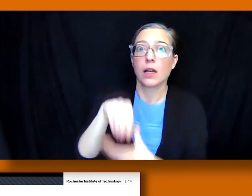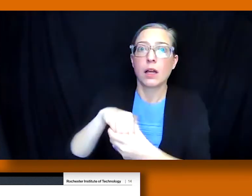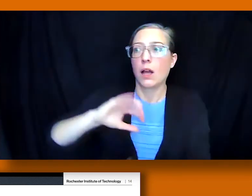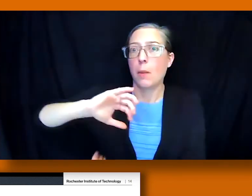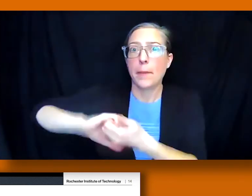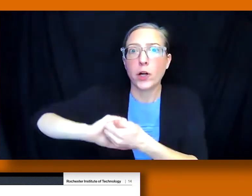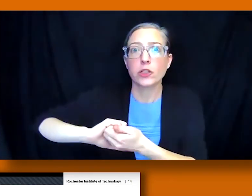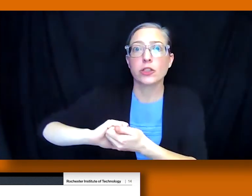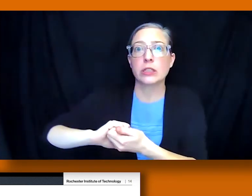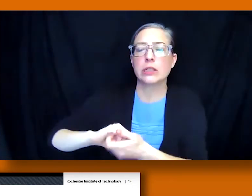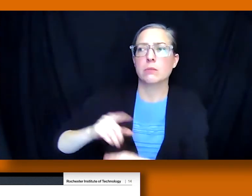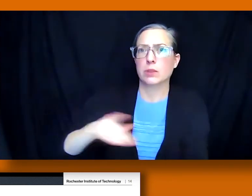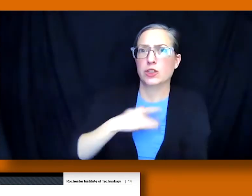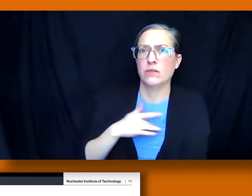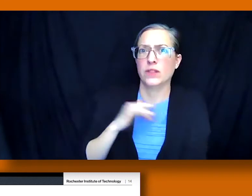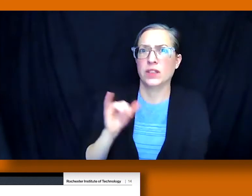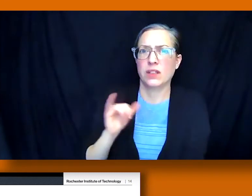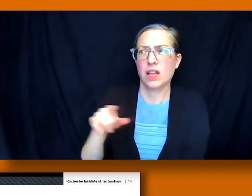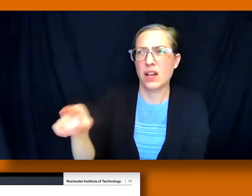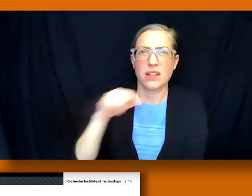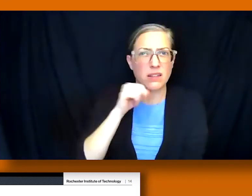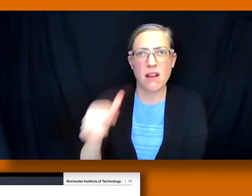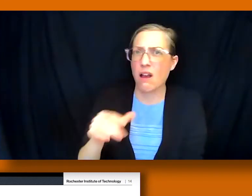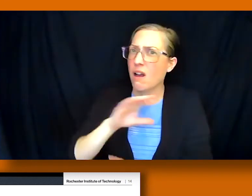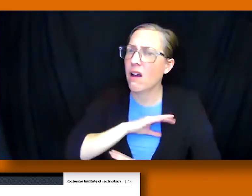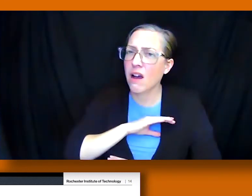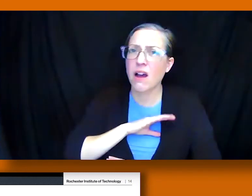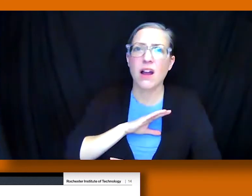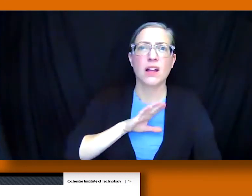satisfactory, uh, deliverables, please don't be shy